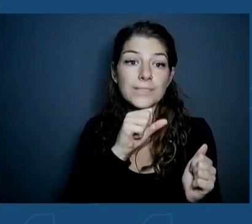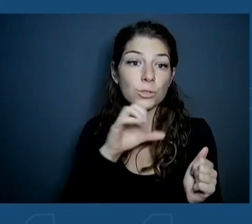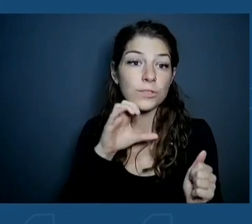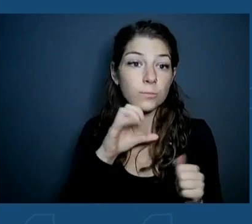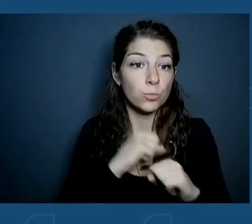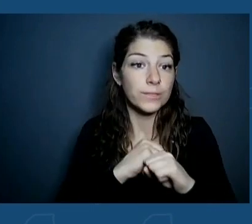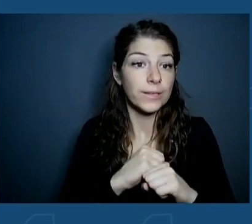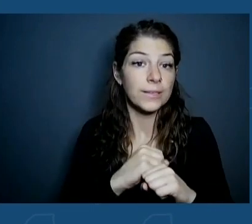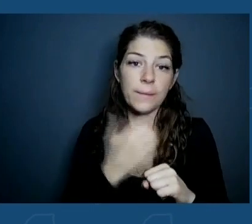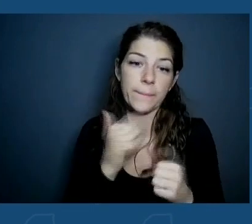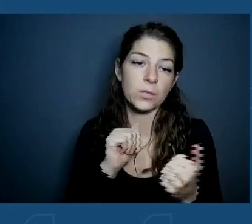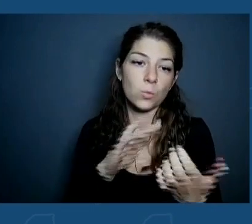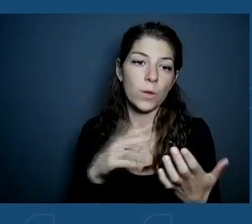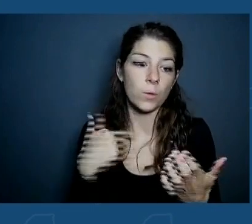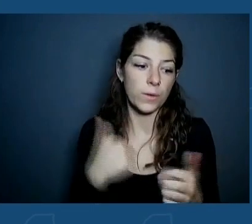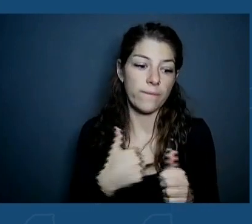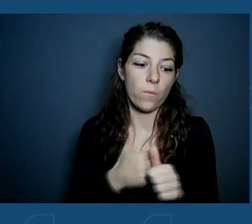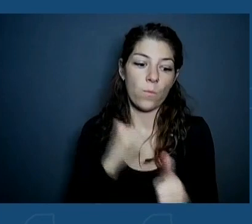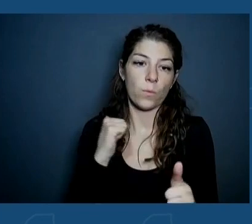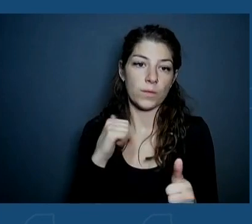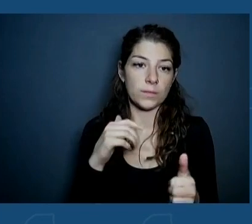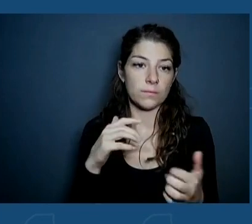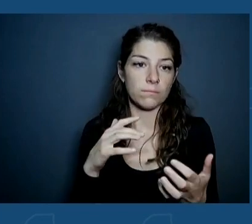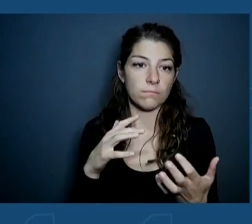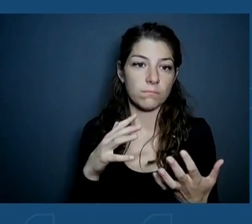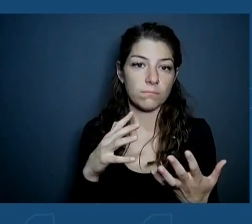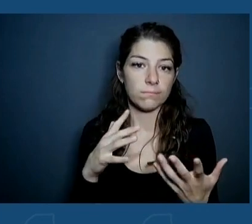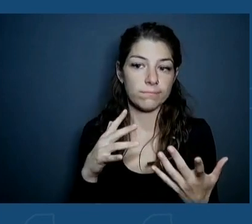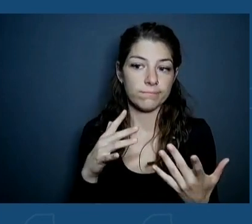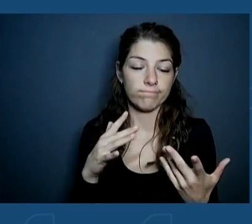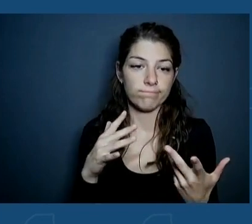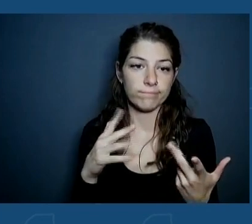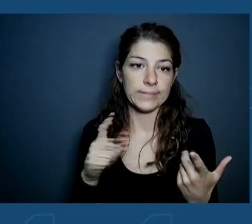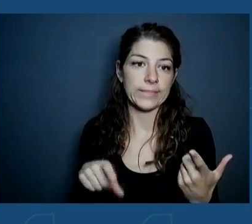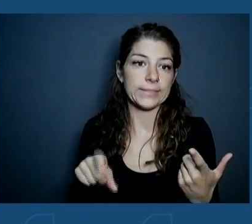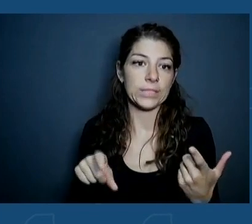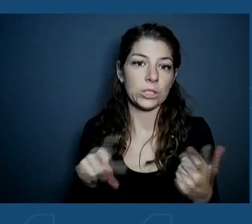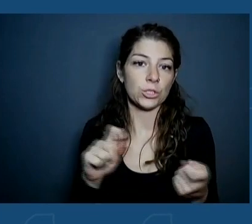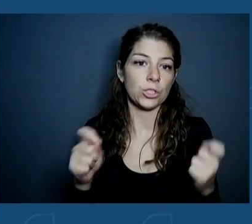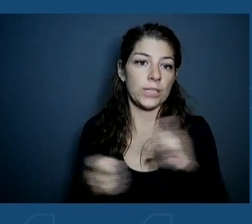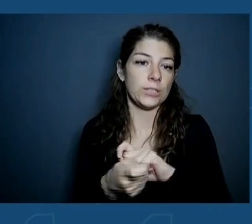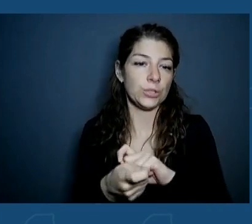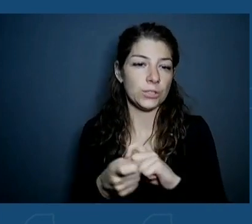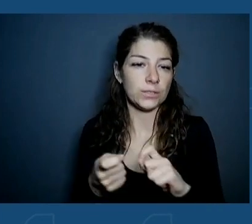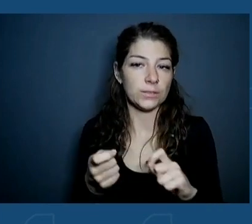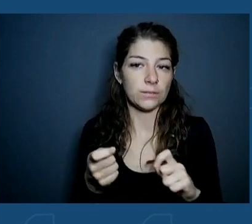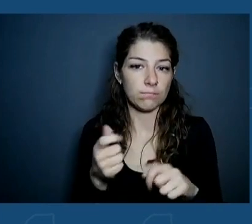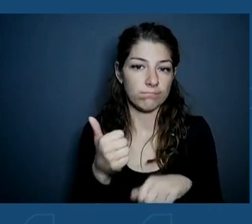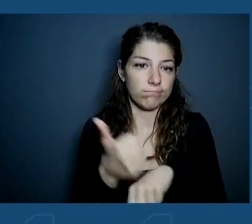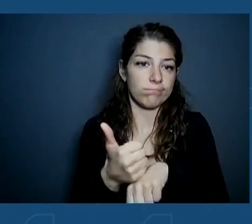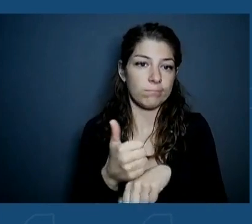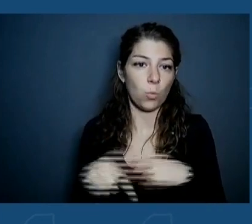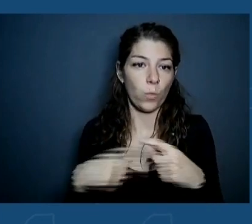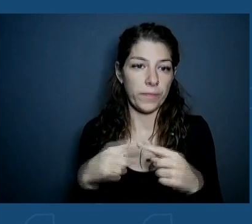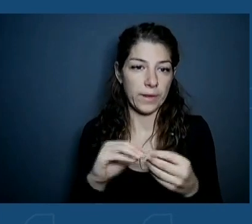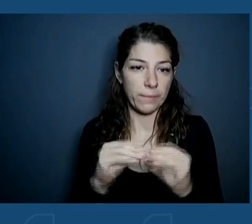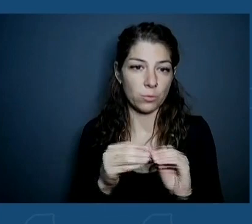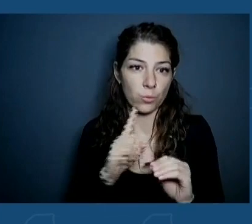WE GET OUR DEFENSE BY TAKING THE VACCINATION NOW. THAT OCCURS IN NURSING HOMES. THE RESIDENTS ARE PROTECTED.